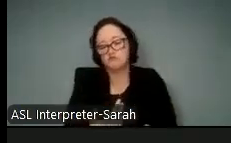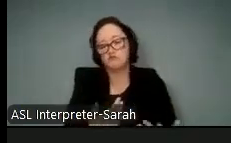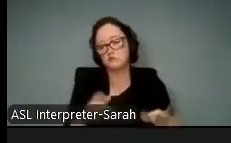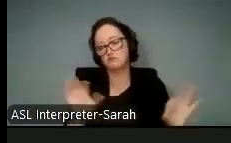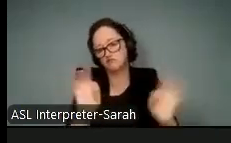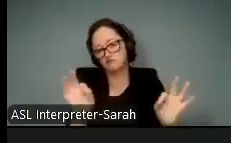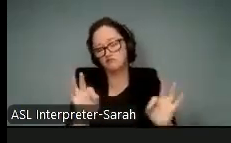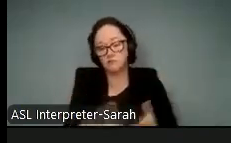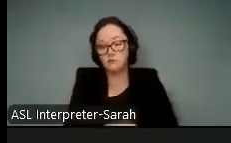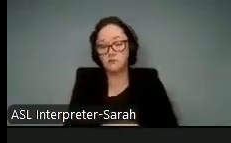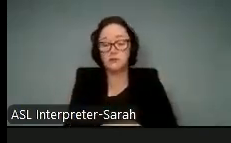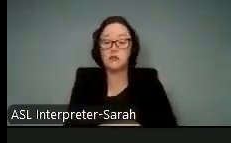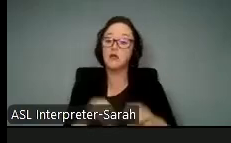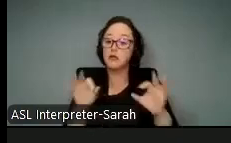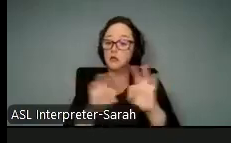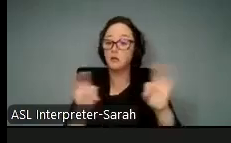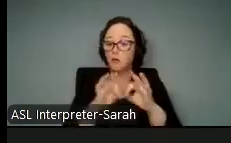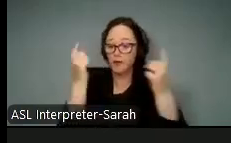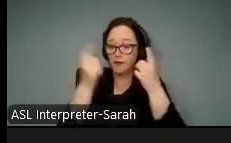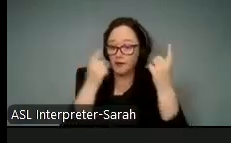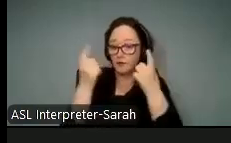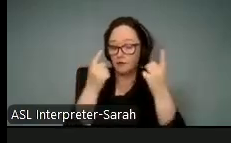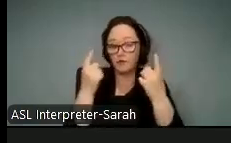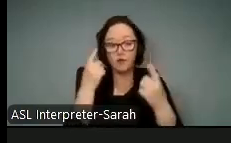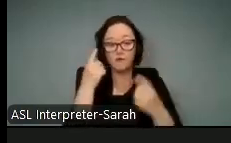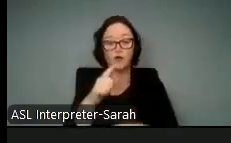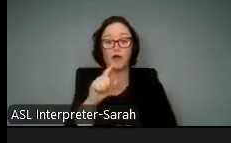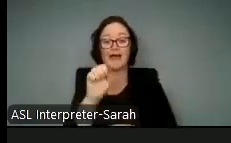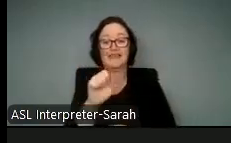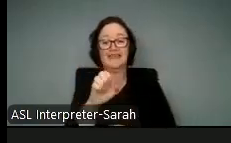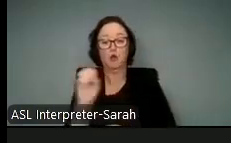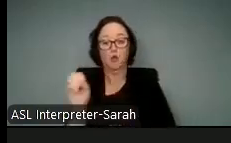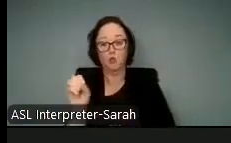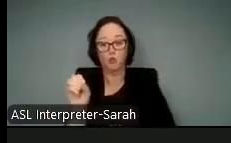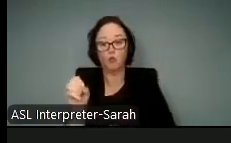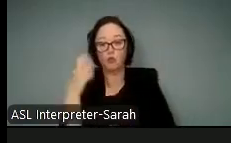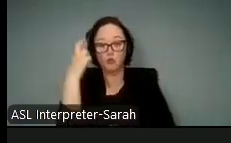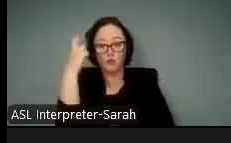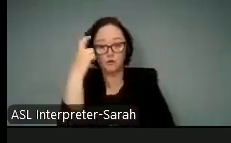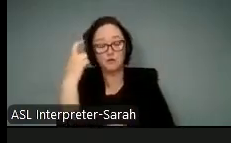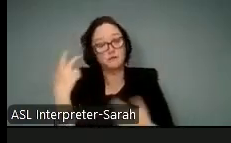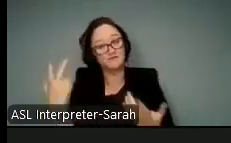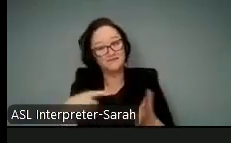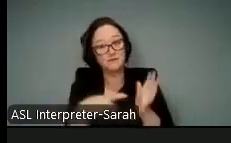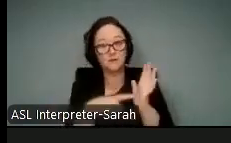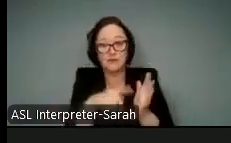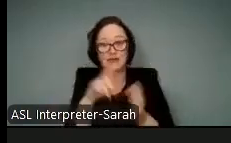It's important to consider that for SEO purposes, sometimes SEO does prefer you to have alt text,